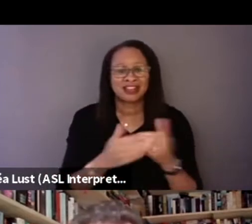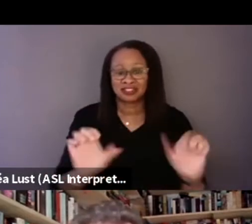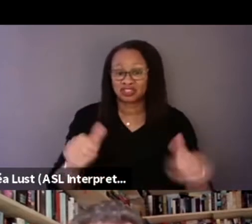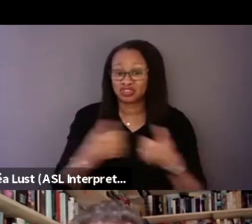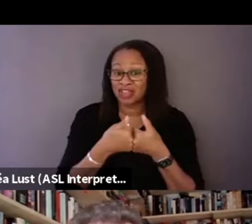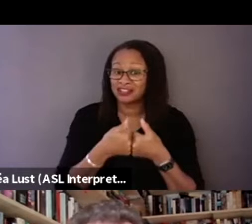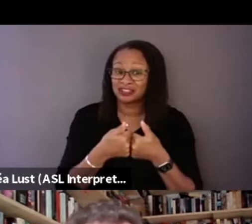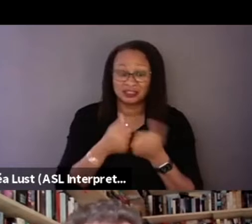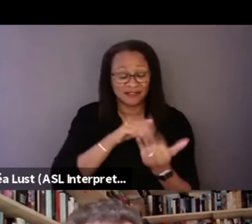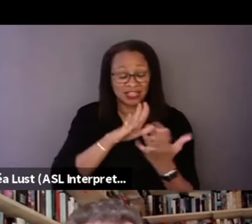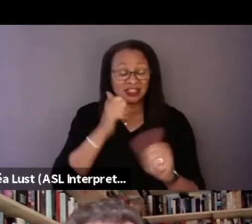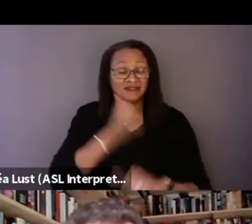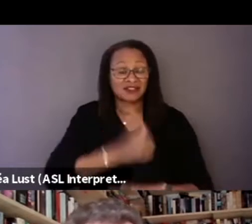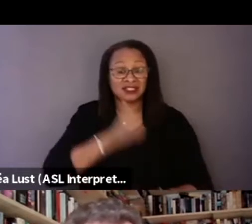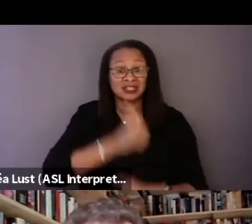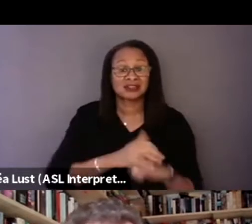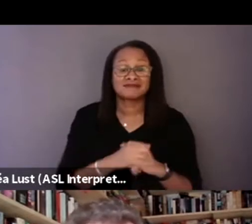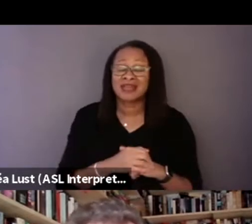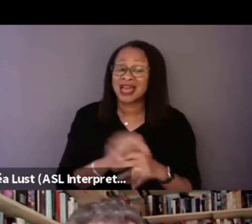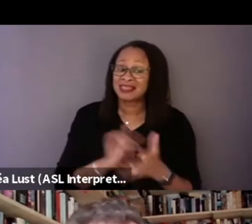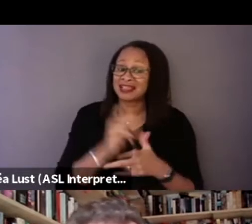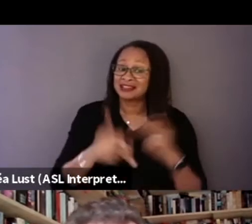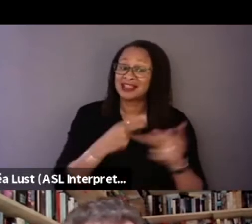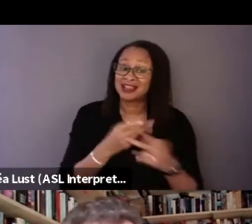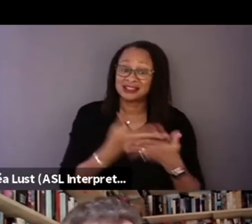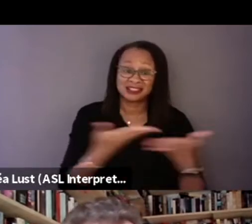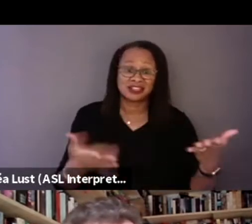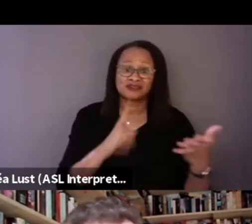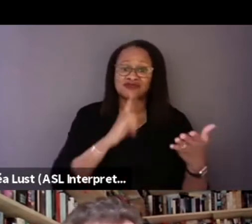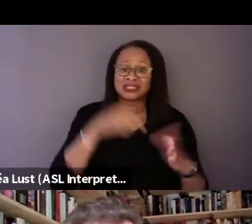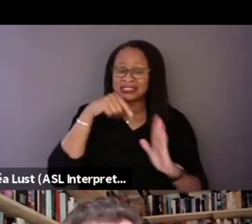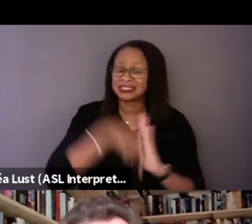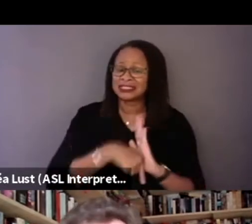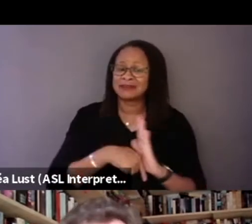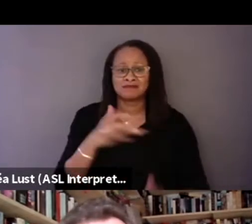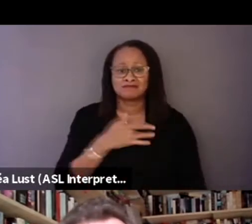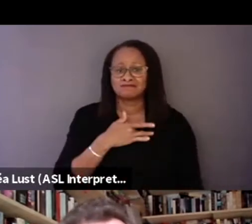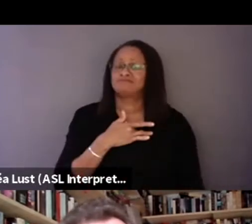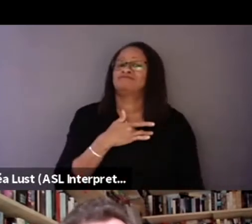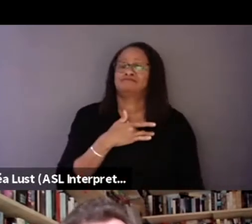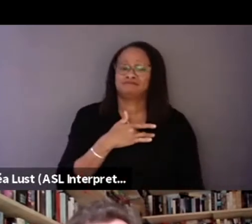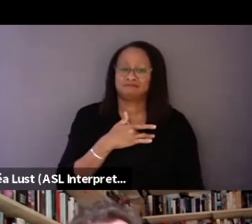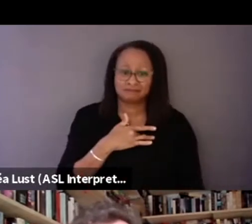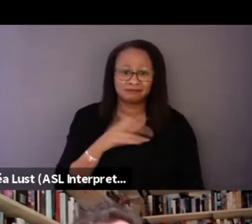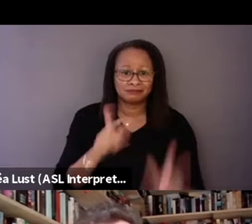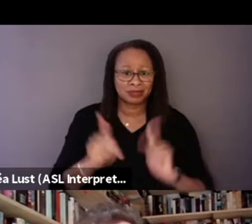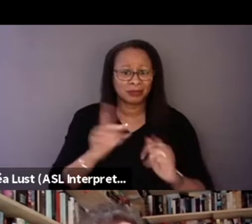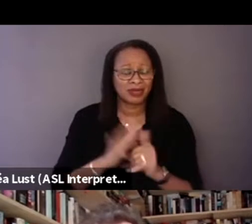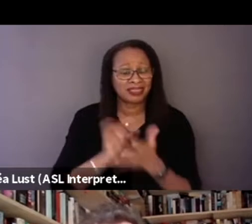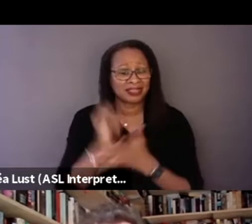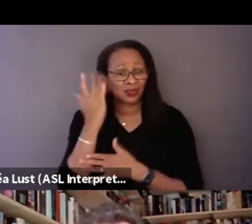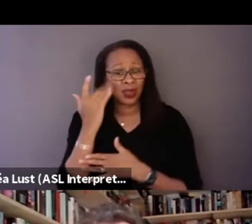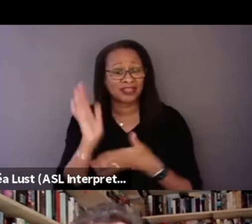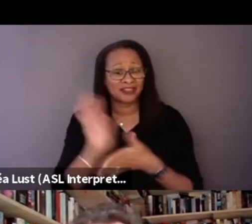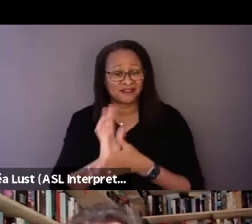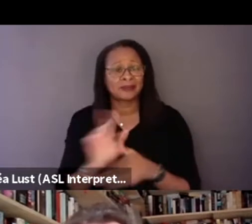And that's the kind of stuff that really deeply moves people. And I think is why the film is a really good film.